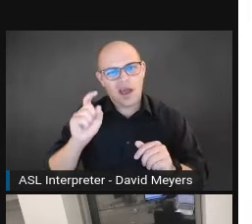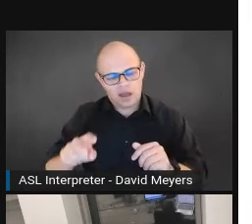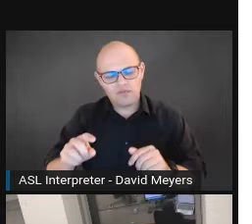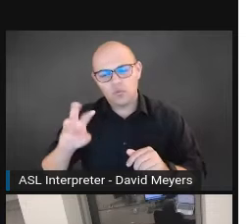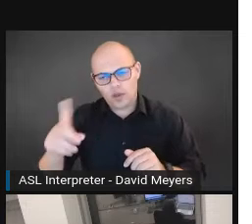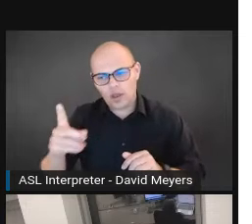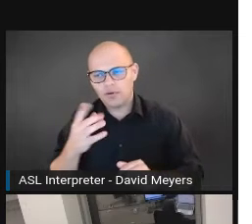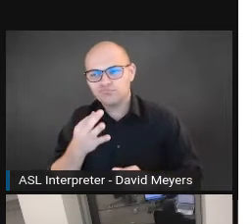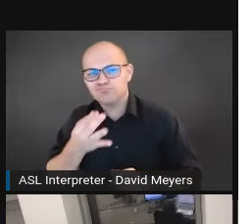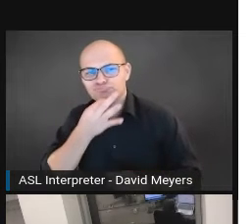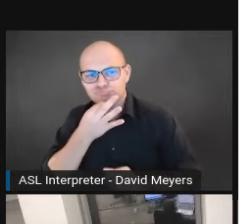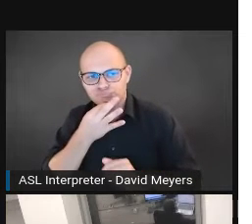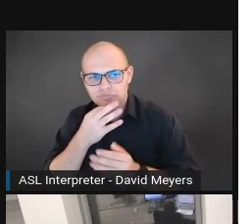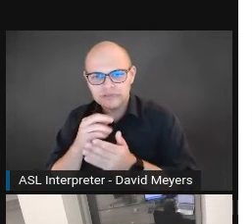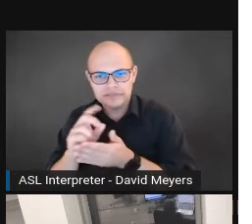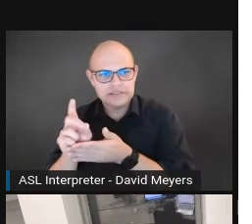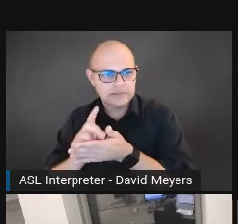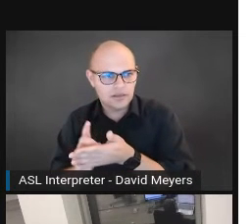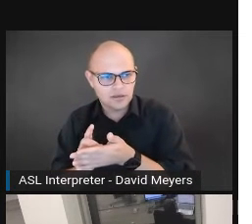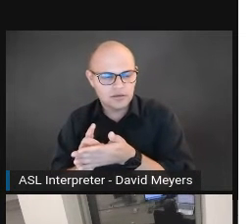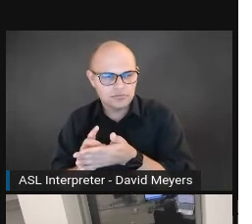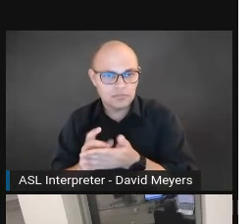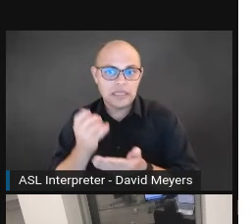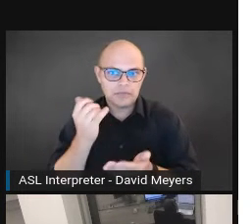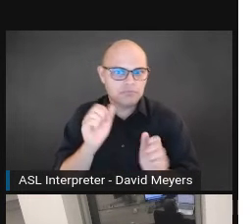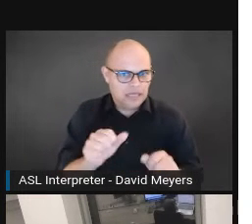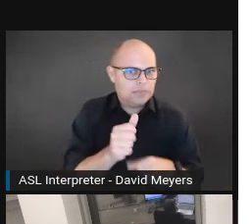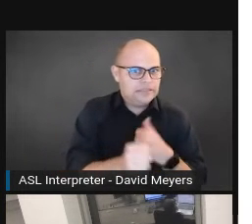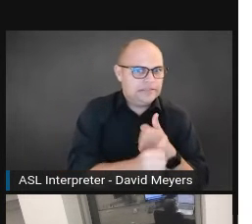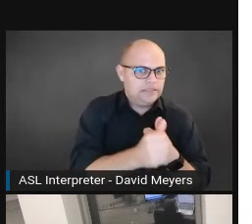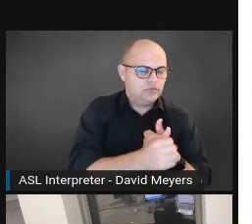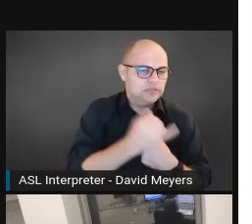and it could even potentially be dangerous if amended by the site owners themselves.